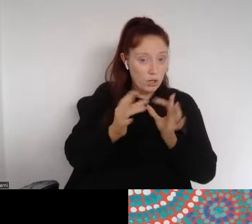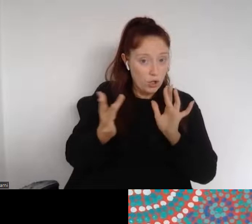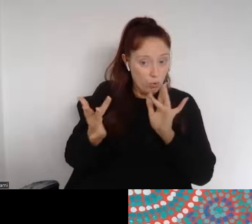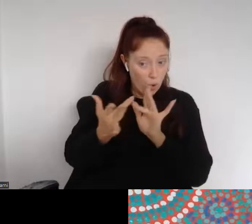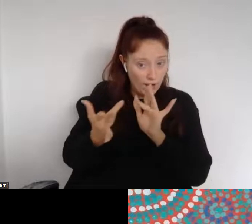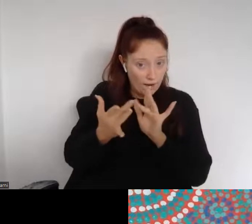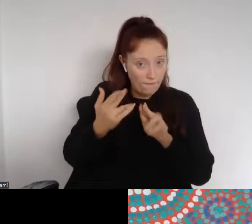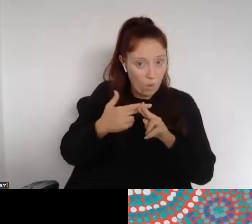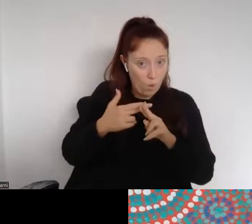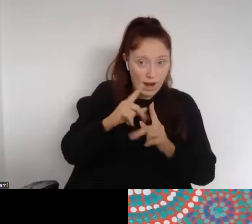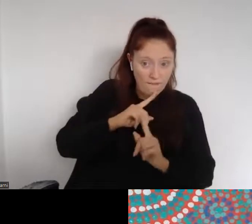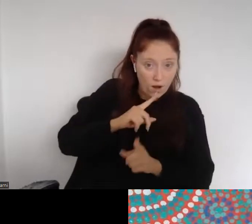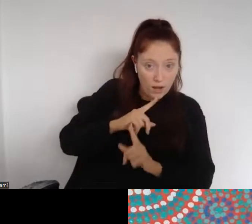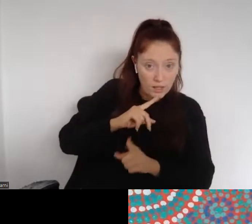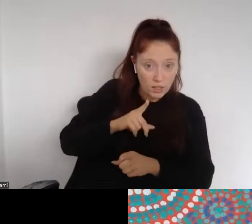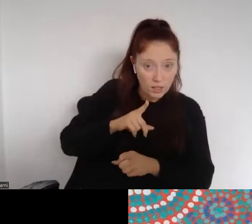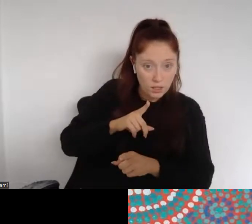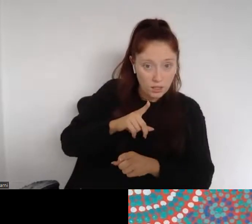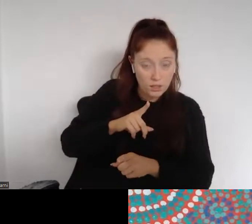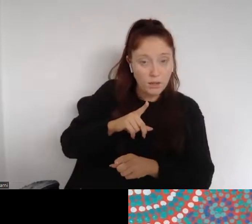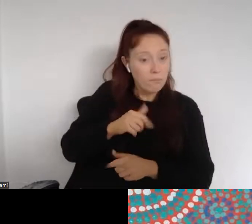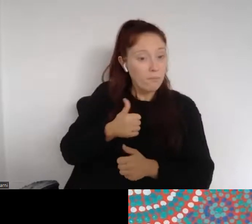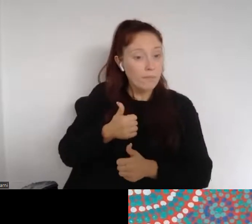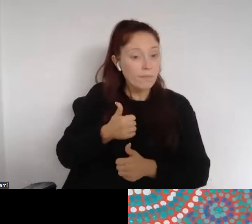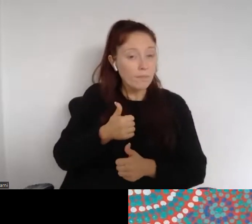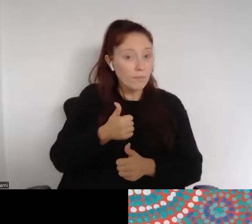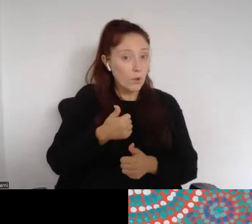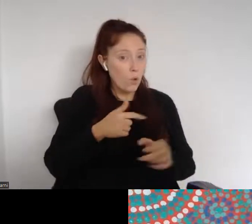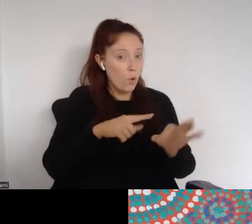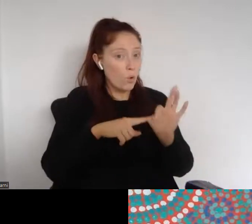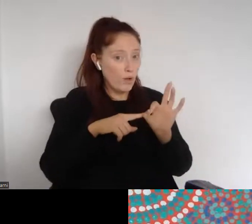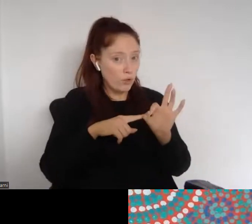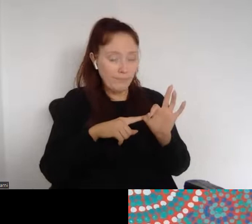Dayne: Yeah, absolutely. That's a really great question. Yes, that's something that